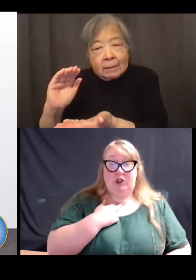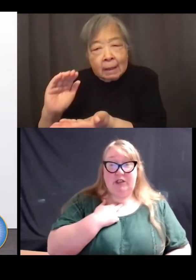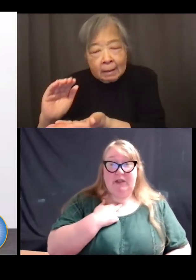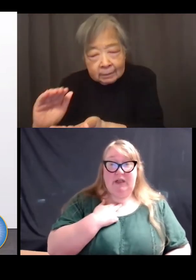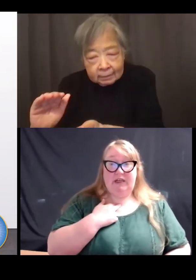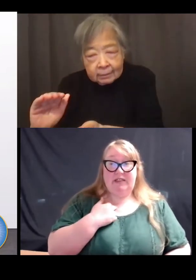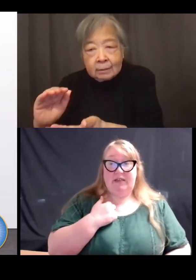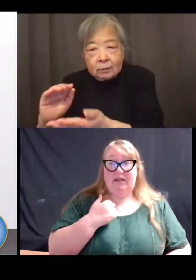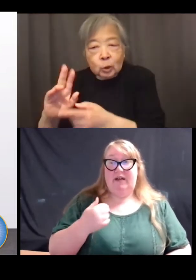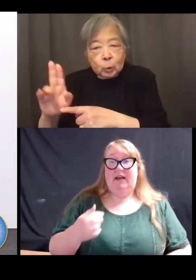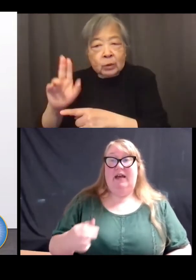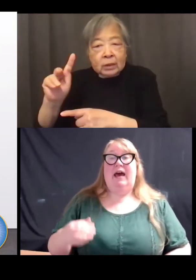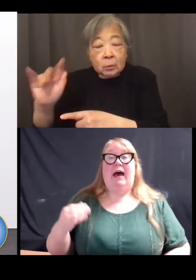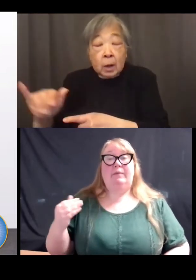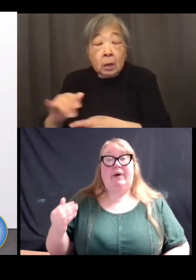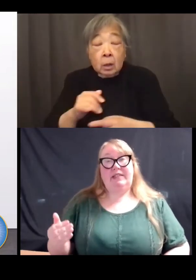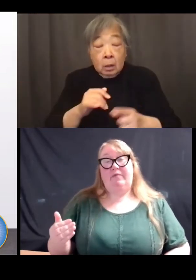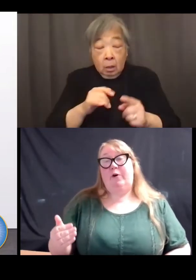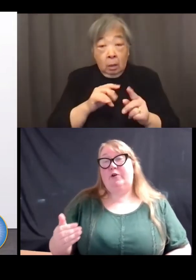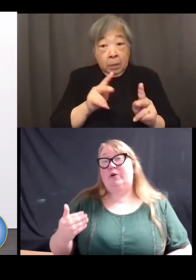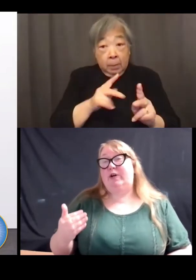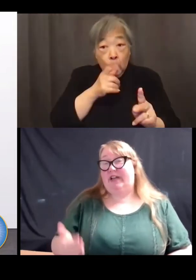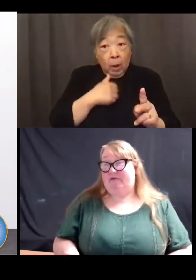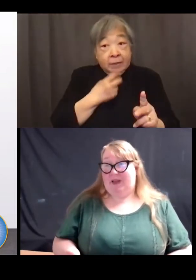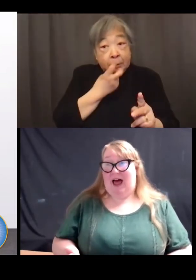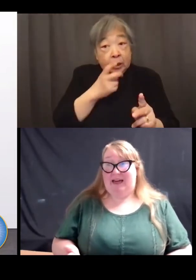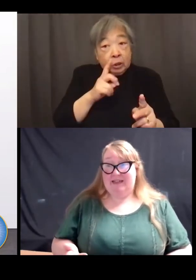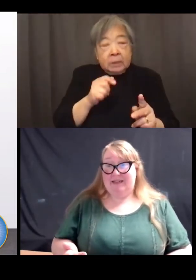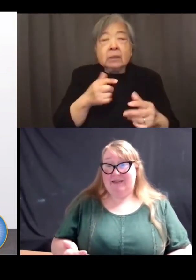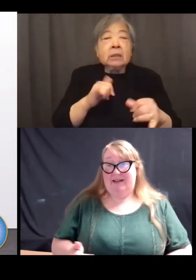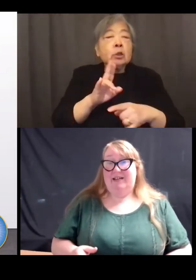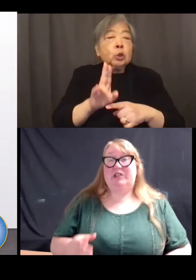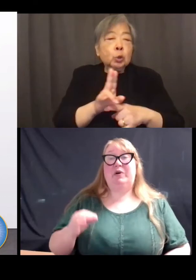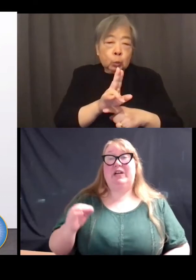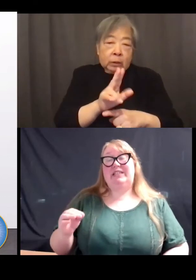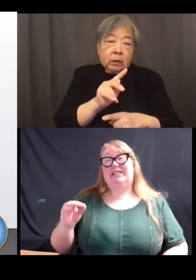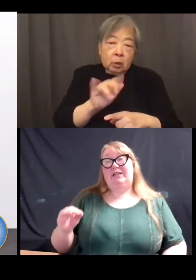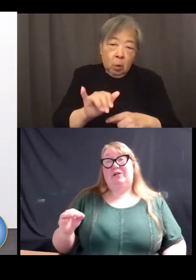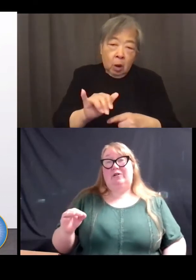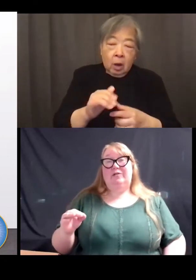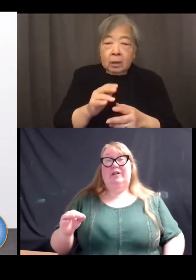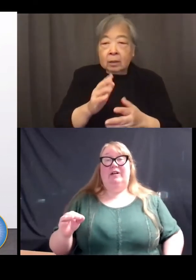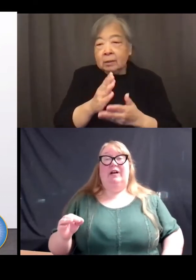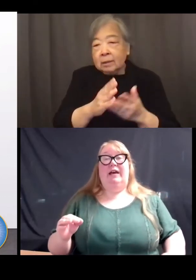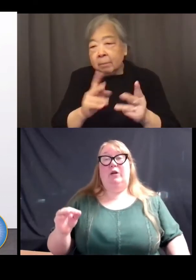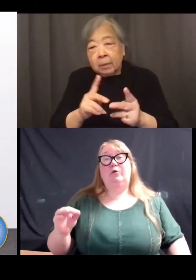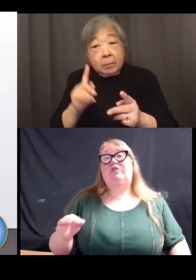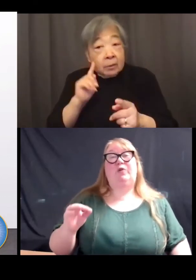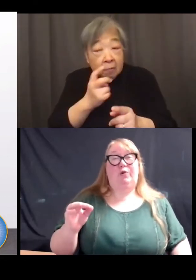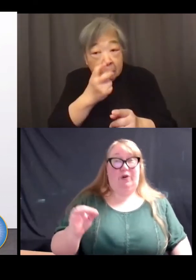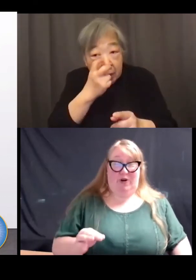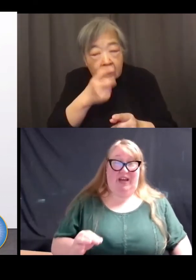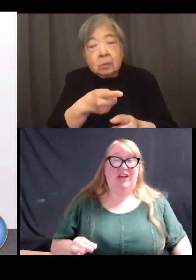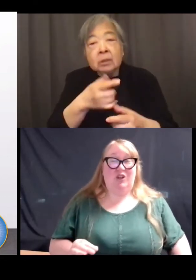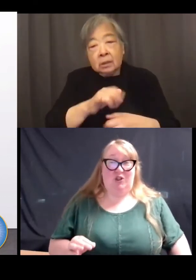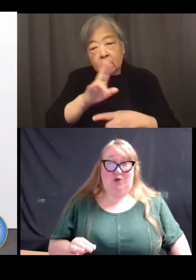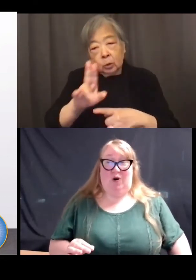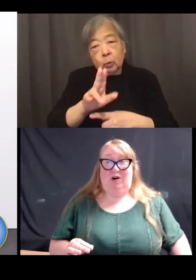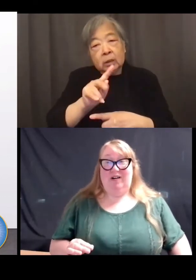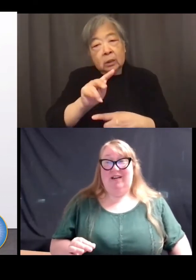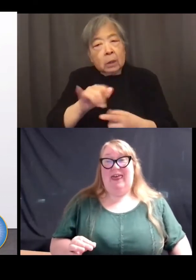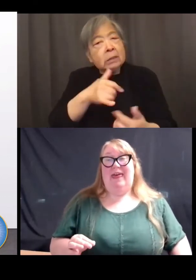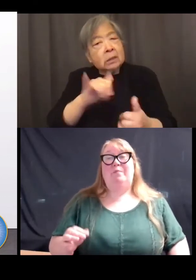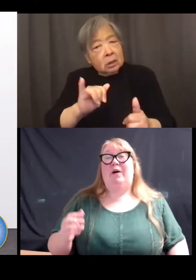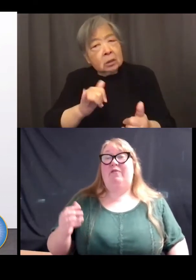disabilities, and by some folks who are deaf-blind it is still a useful communication tool, but